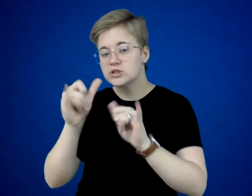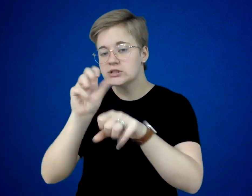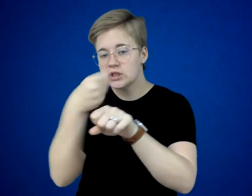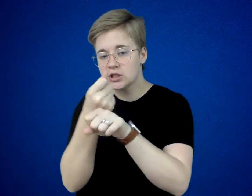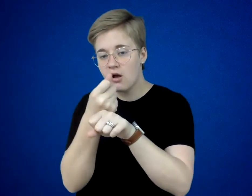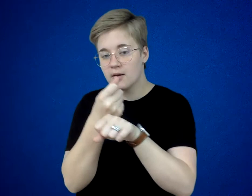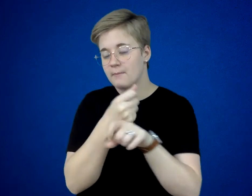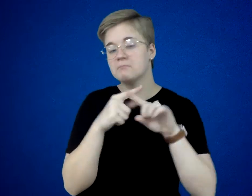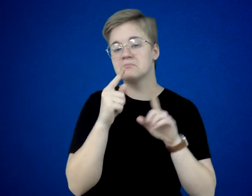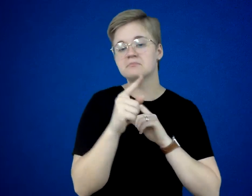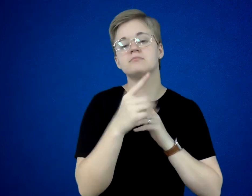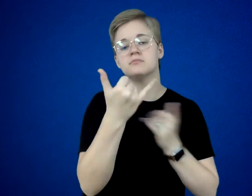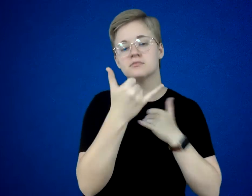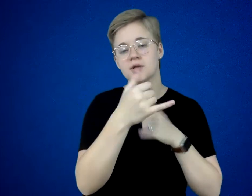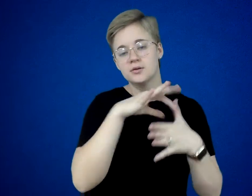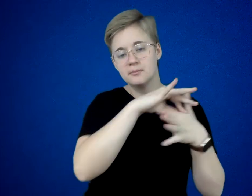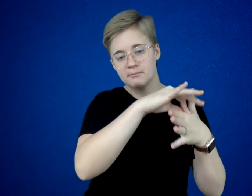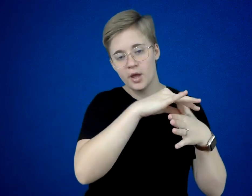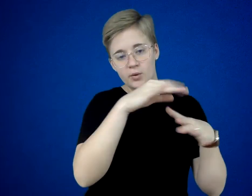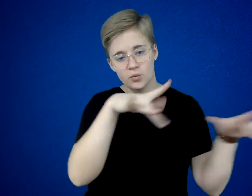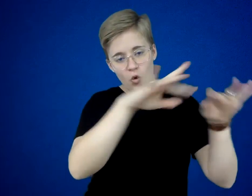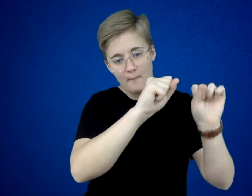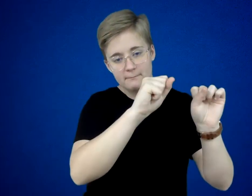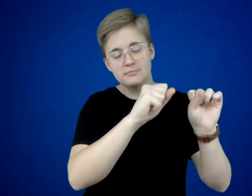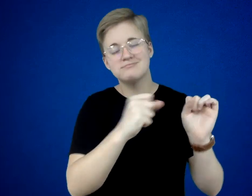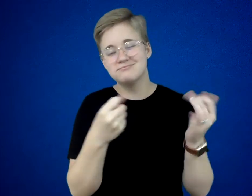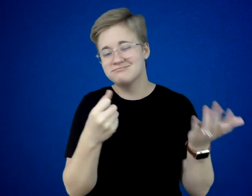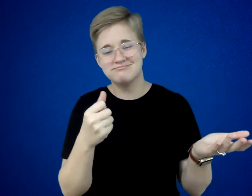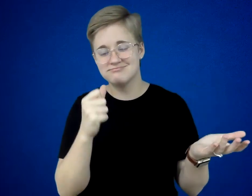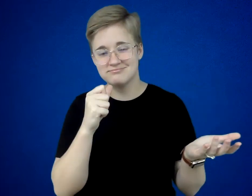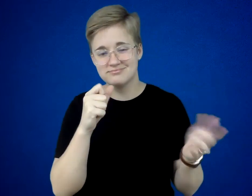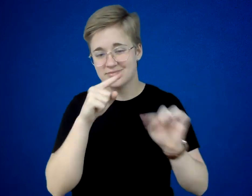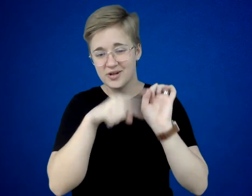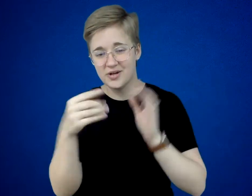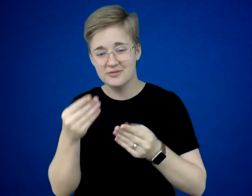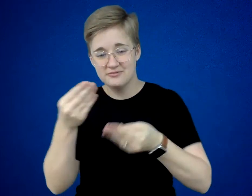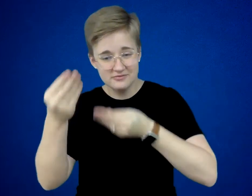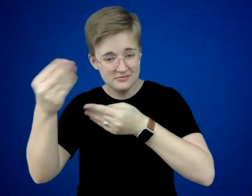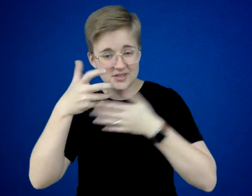tiger in the morning. He would have to wait until Beauchamp brought him another package.